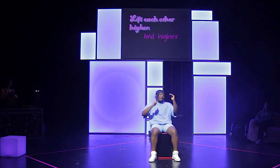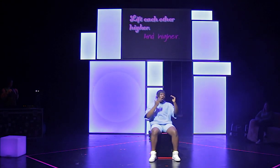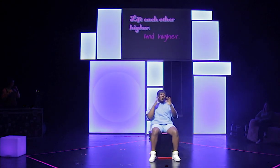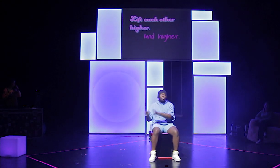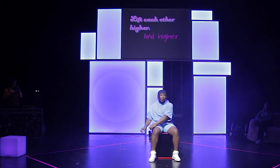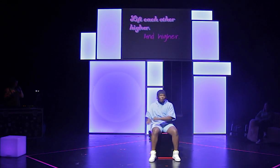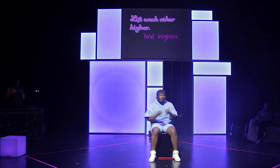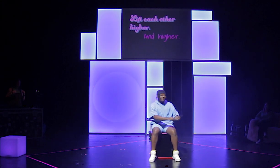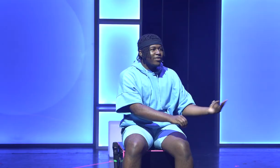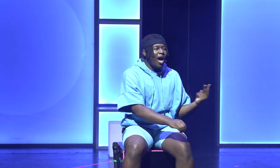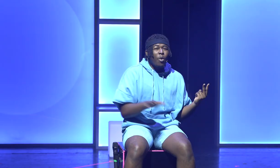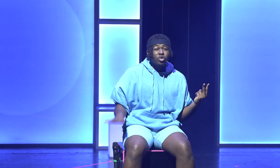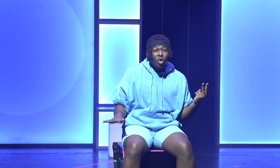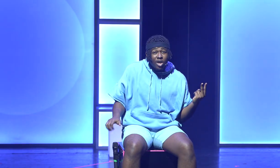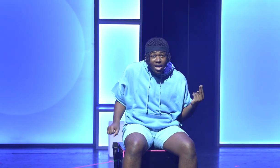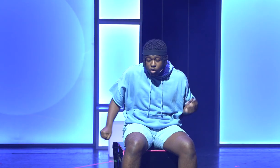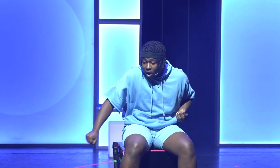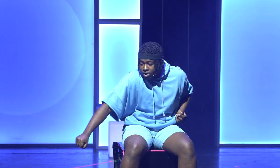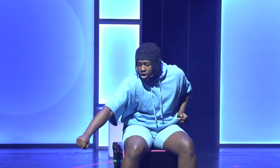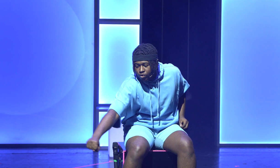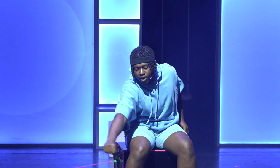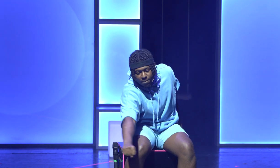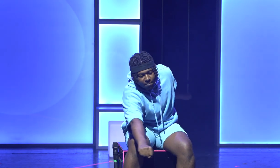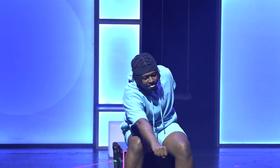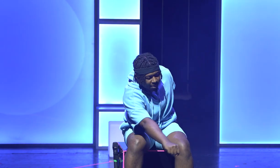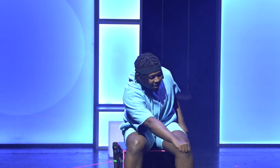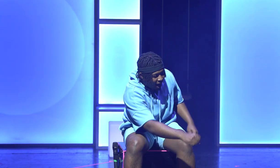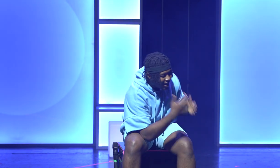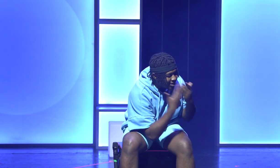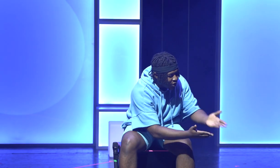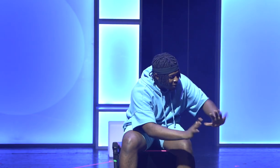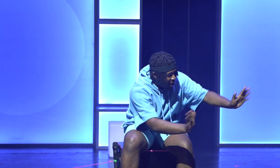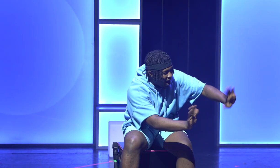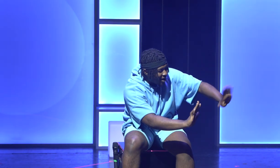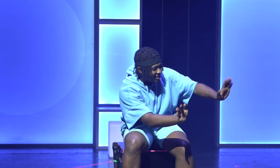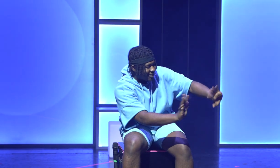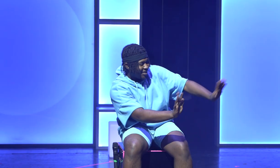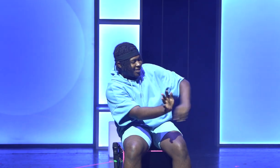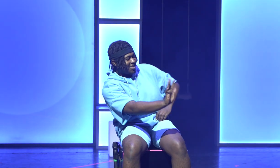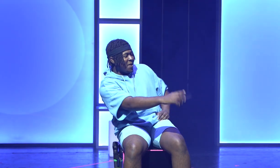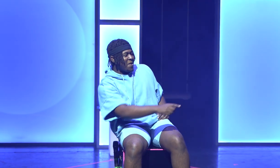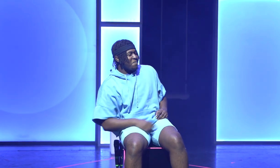And when I drop our daughter Angel at nursery, and kiss her